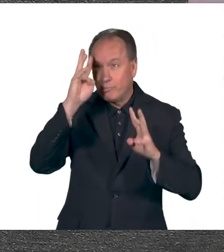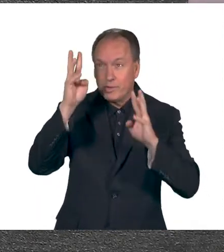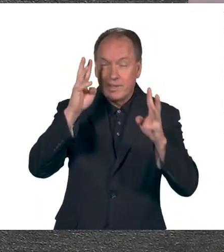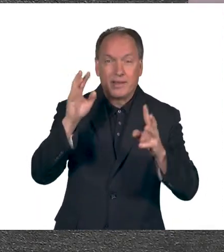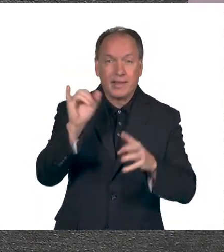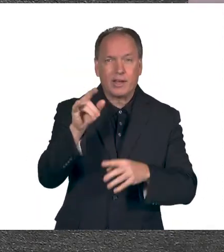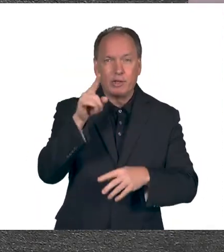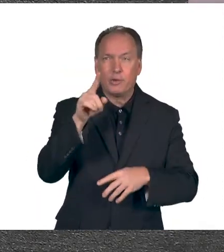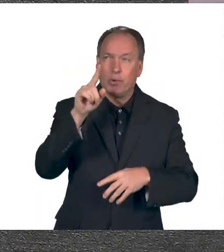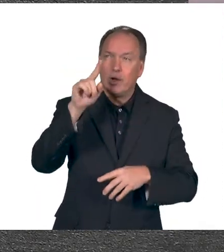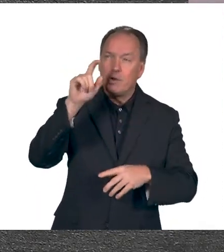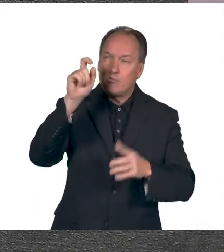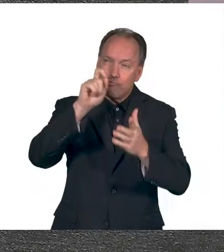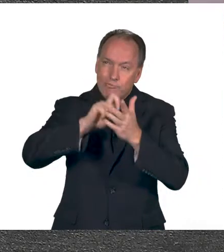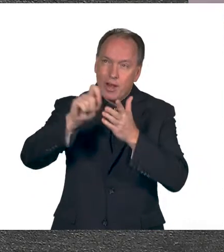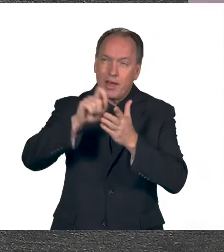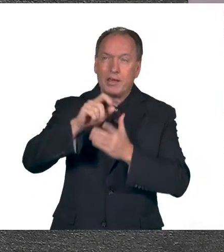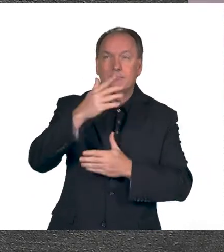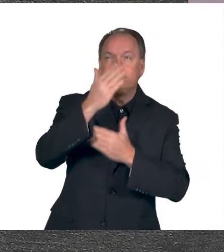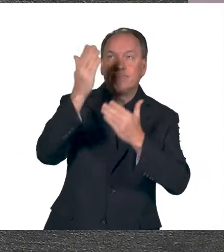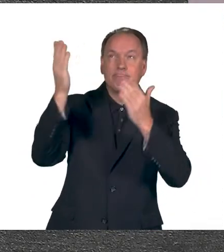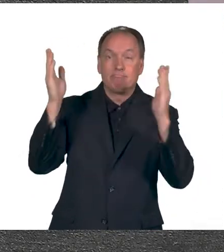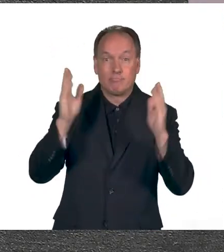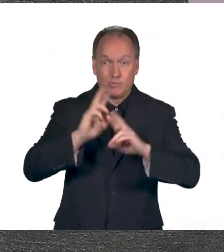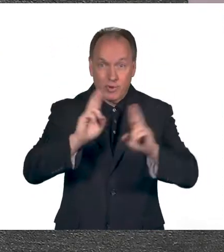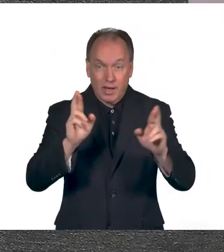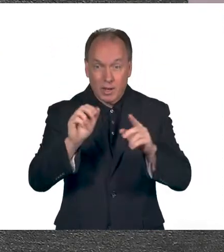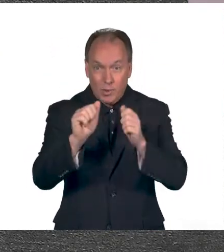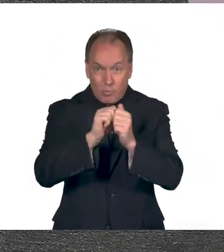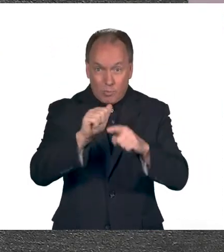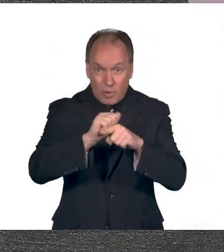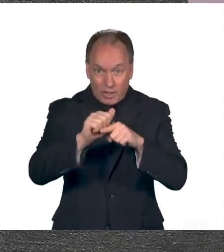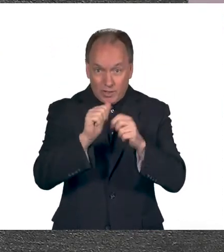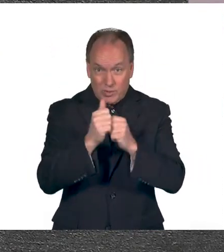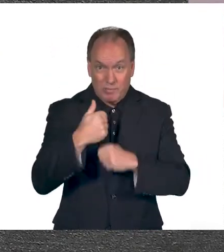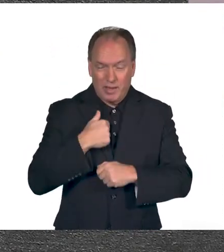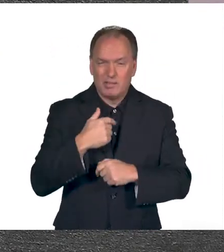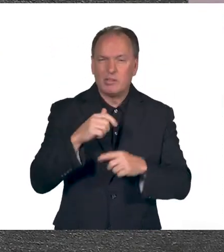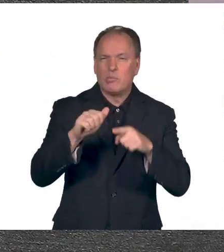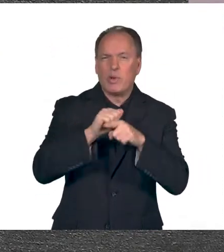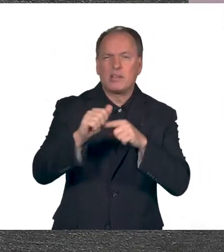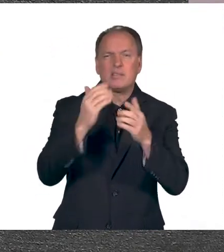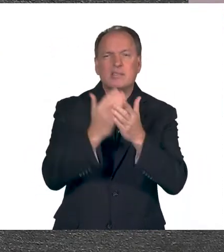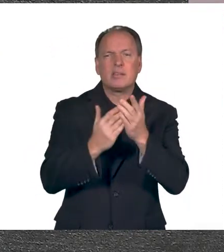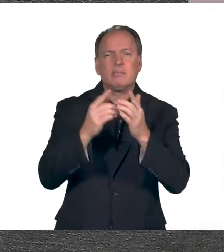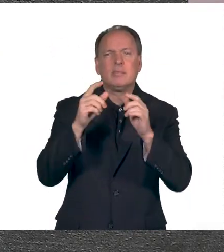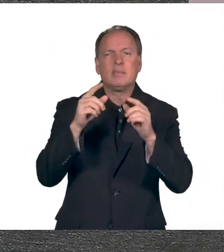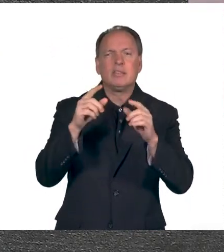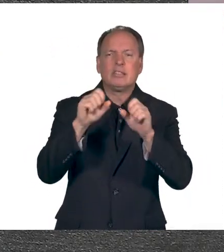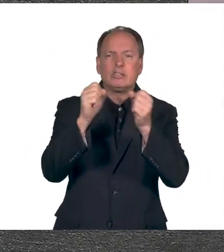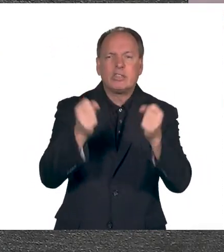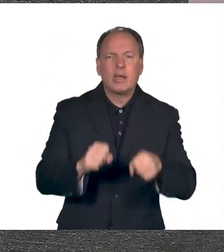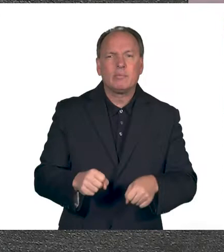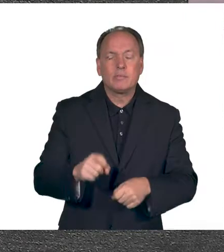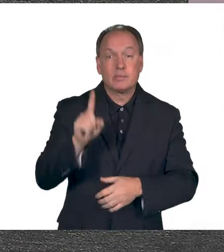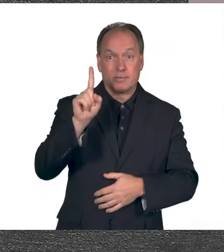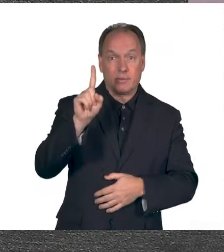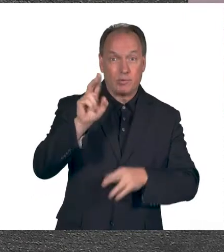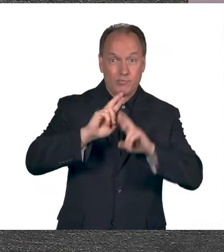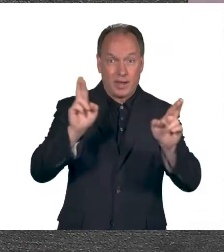an airplane, and you write in the sky. Can you practice with me? We're just gonna practice some shapes hold that finger up.